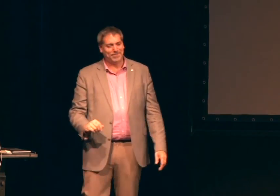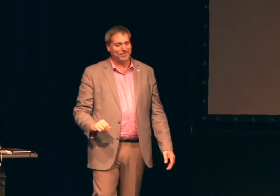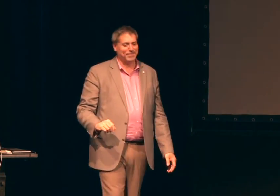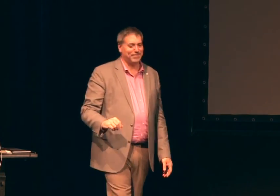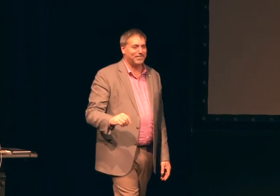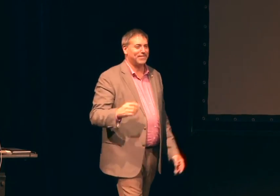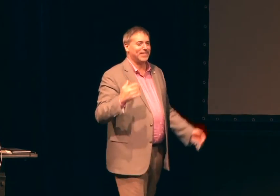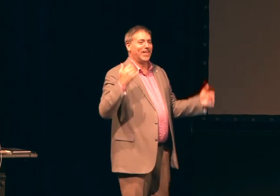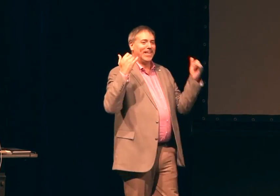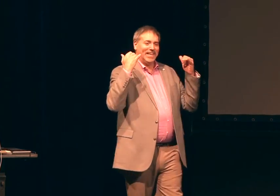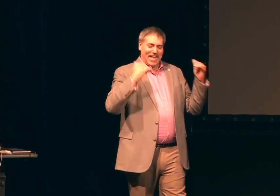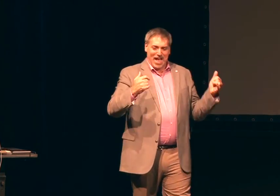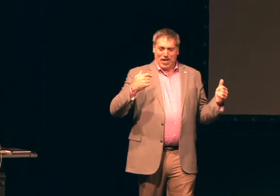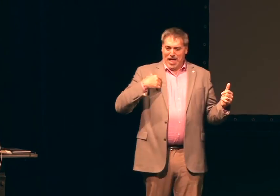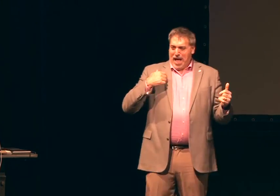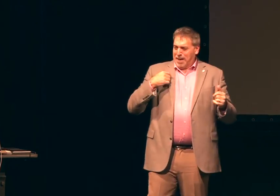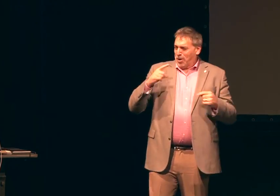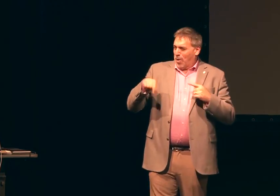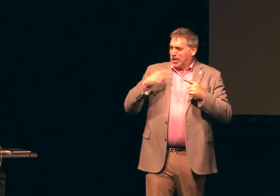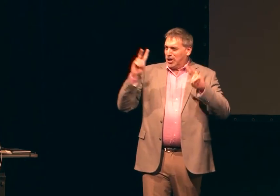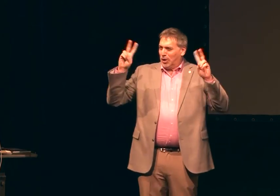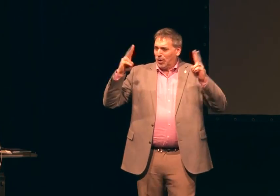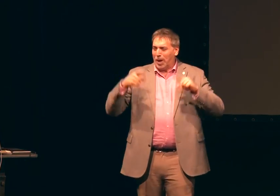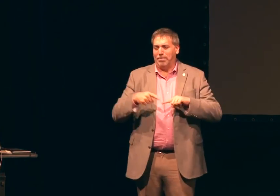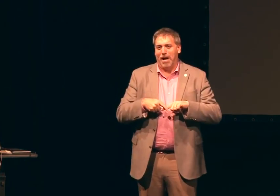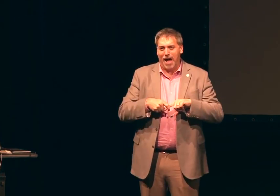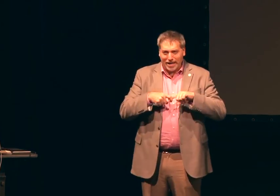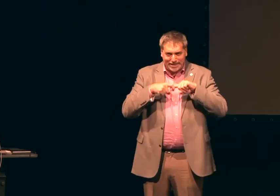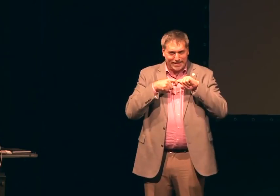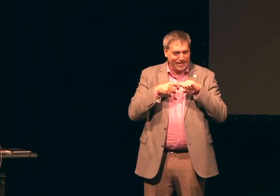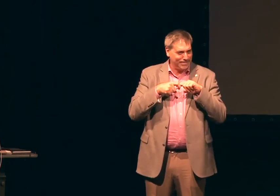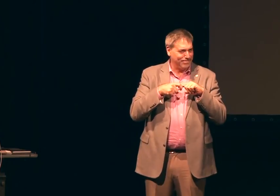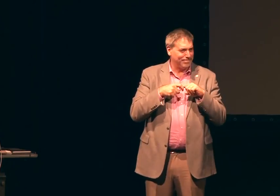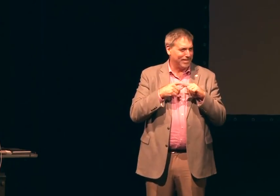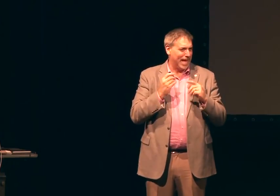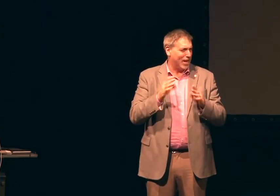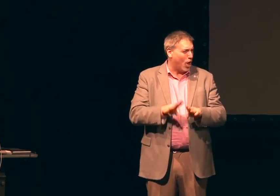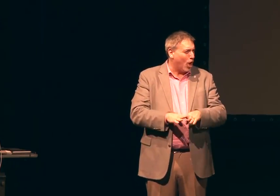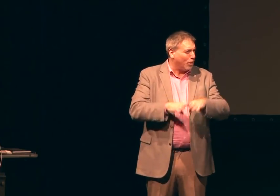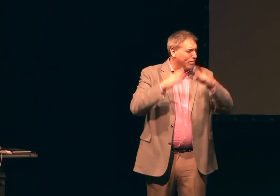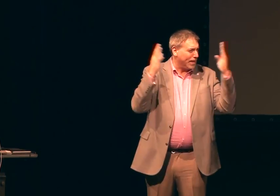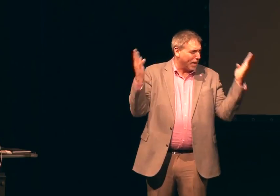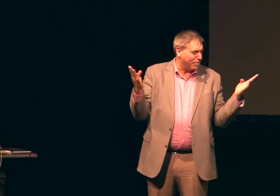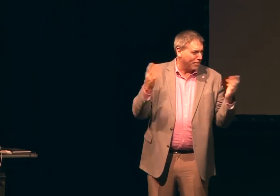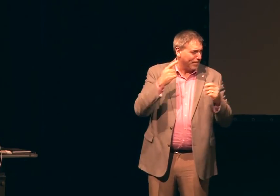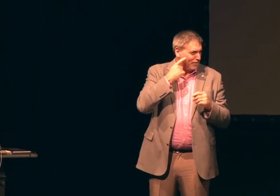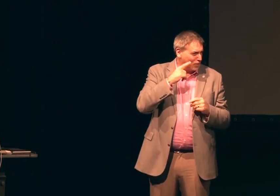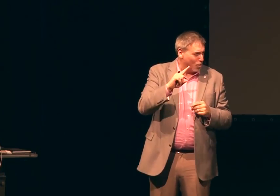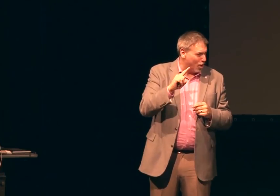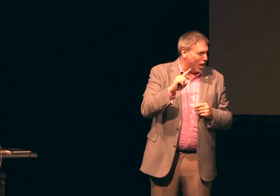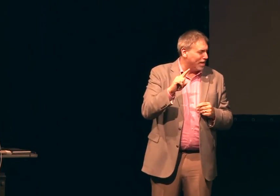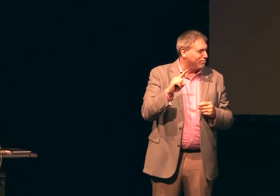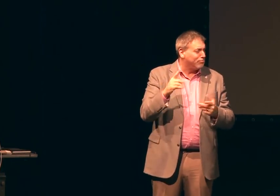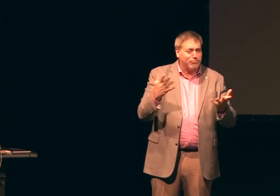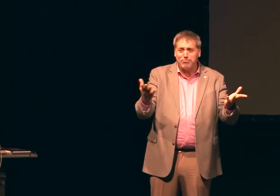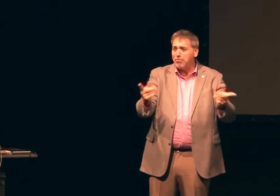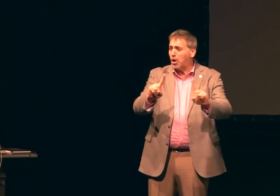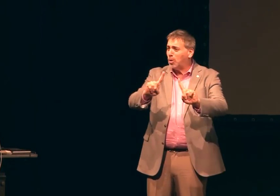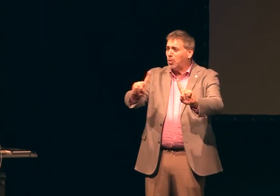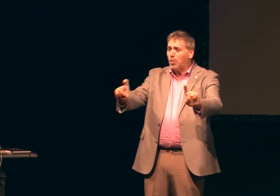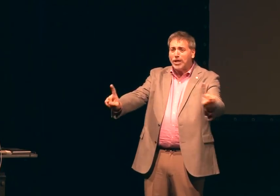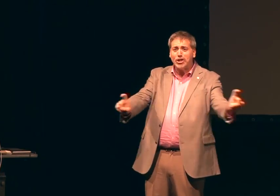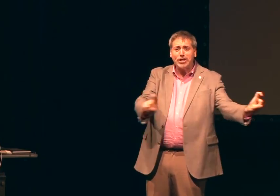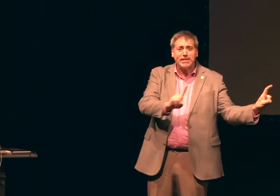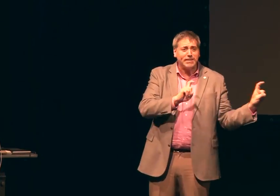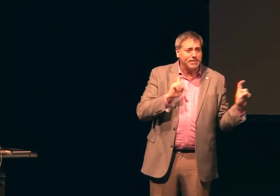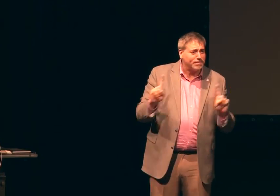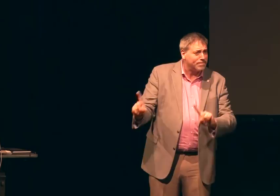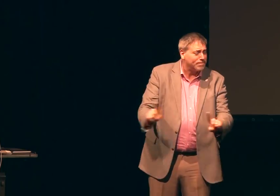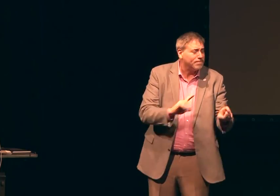So now, we're going to open up the evening for any questions,